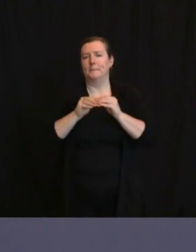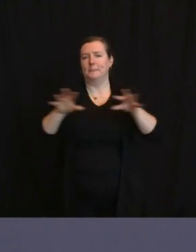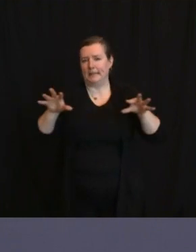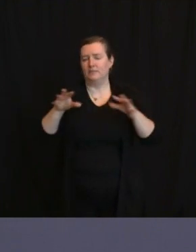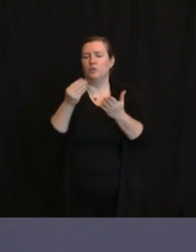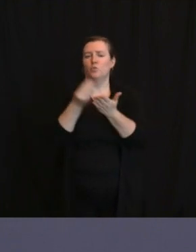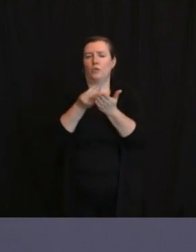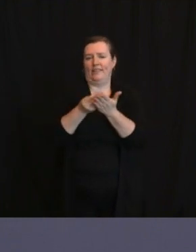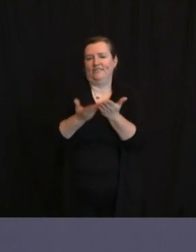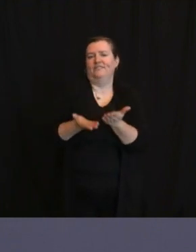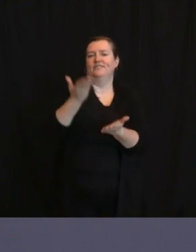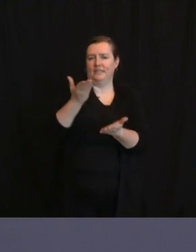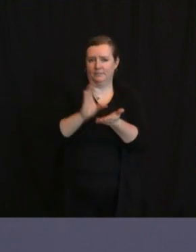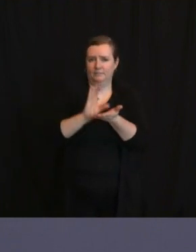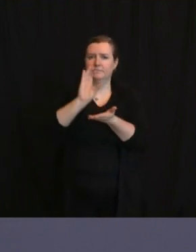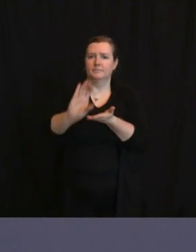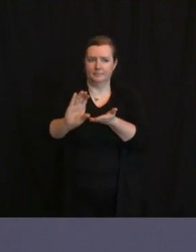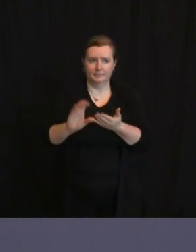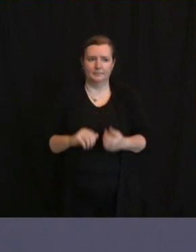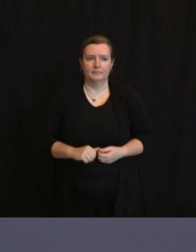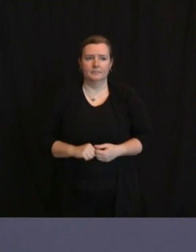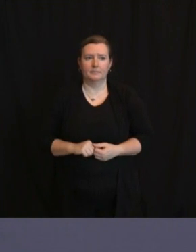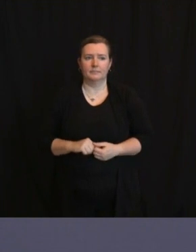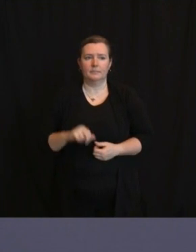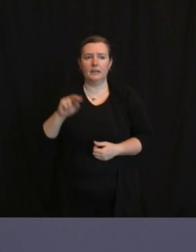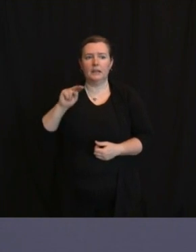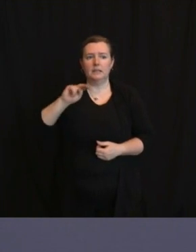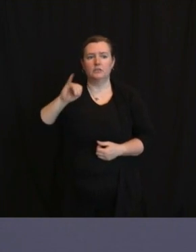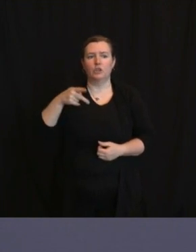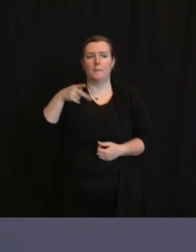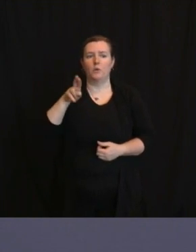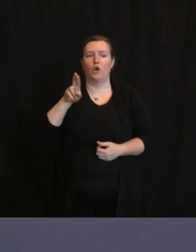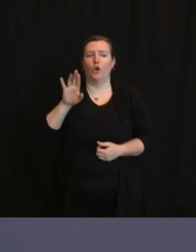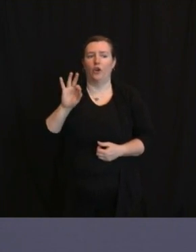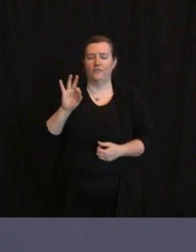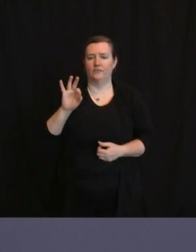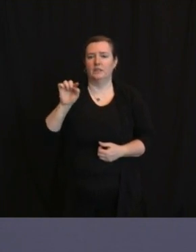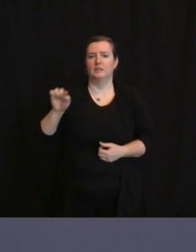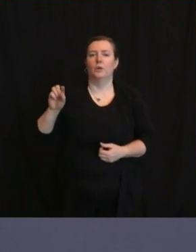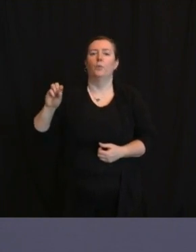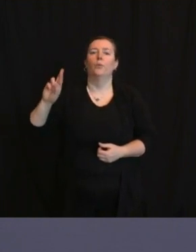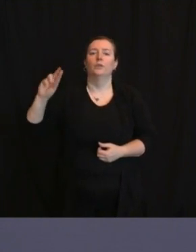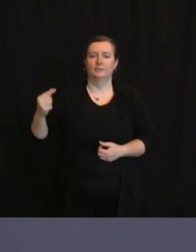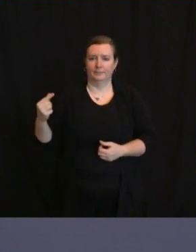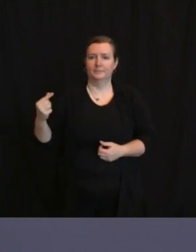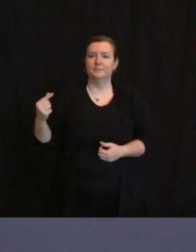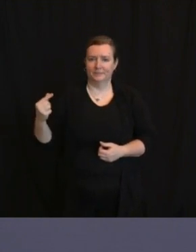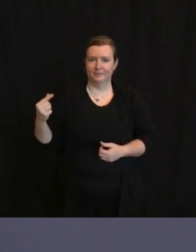EVERYONE OF YOU THAT SUPPORTED IT ANTIN TO SUPPORT IT, WE NEED IT STILL.